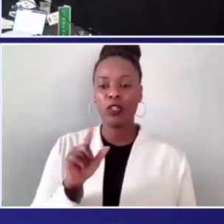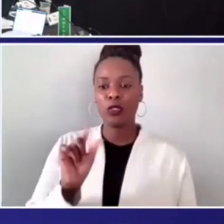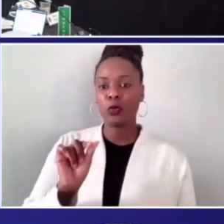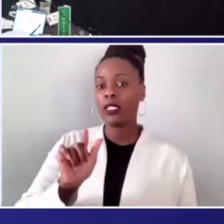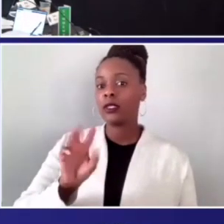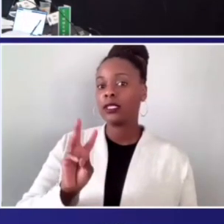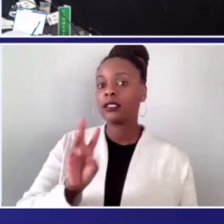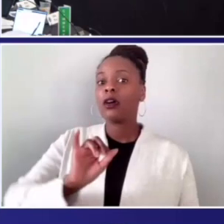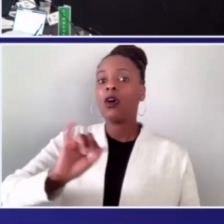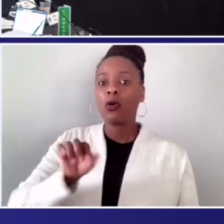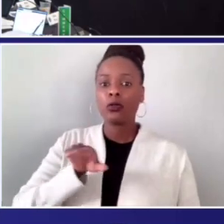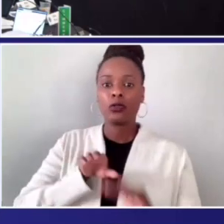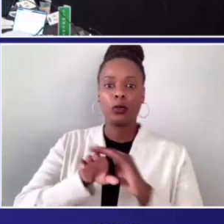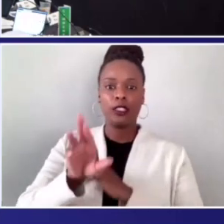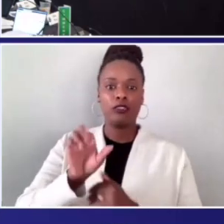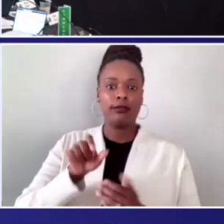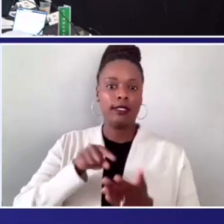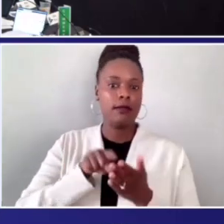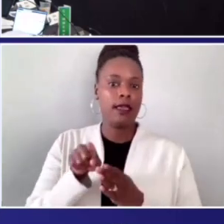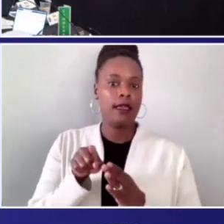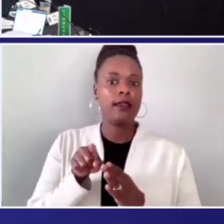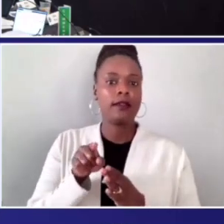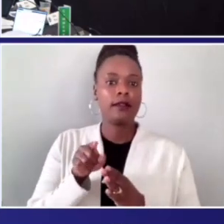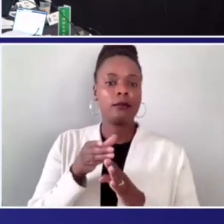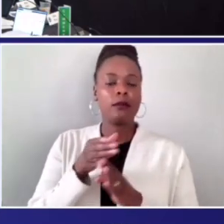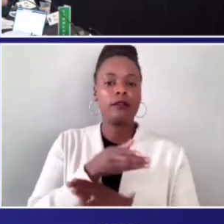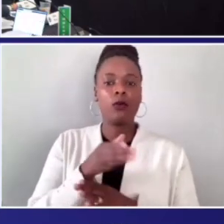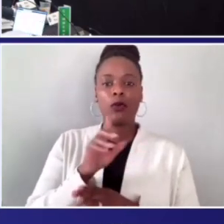repayment before July 1,